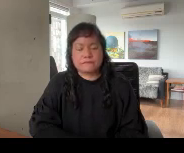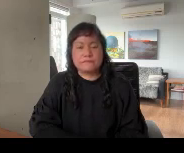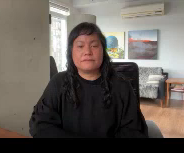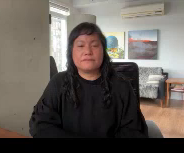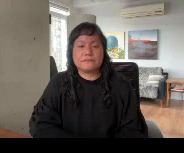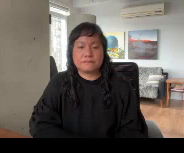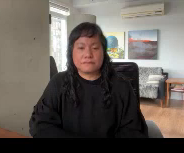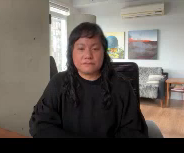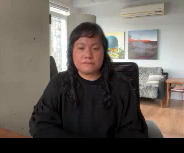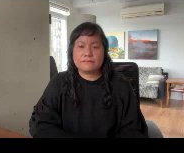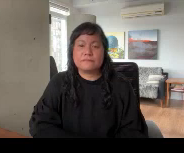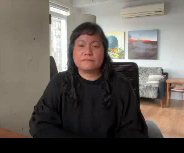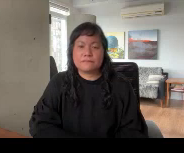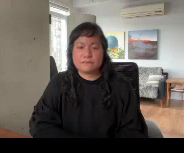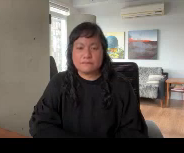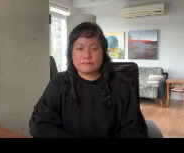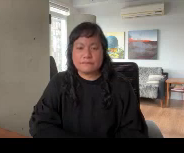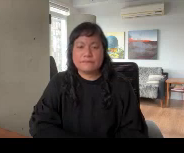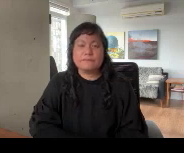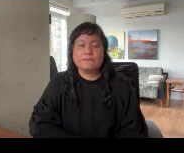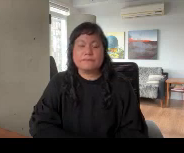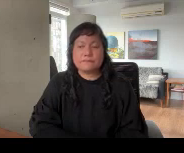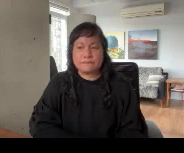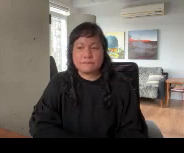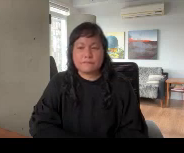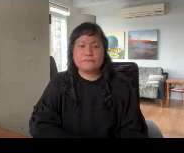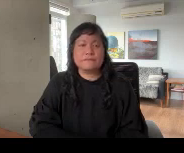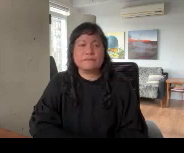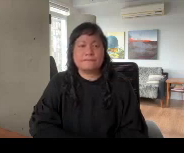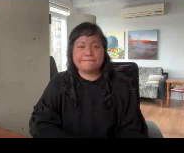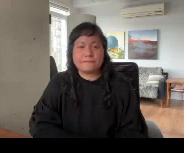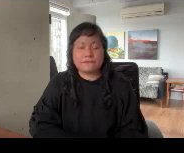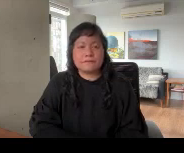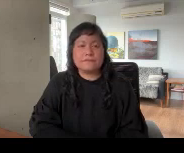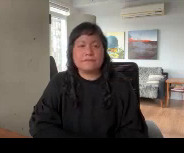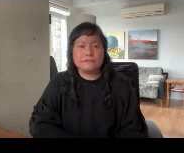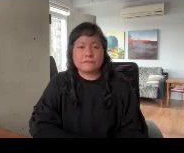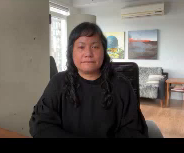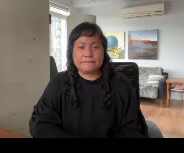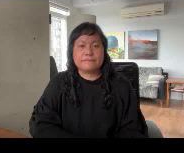people on how these pages really can be created with an intent with a very specific attention to